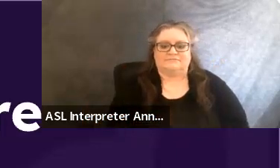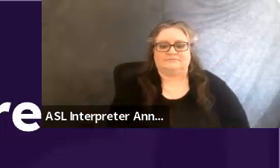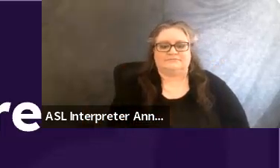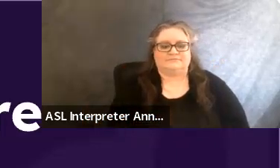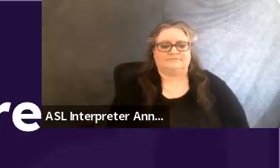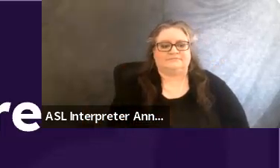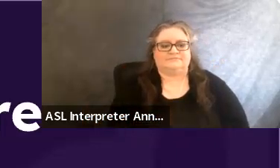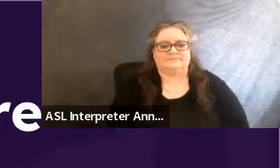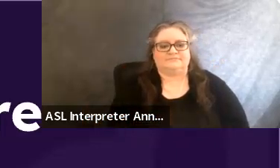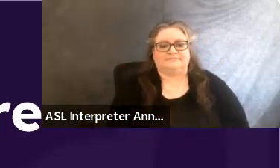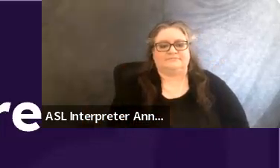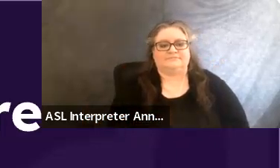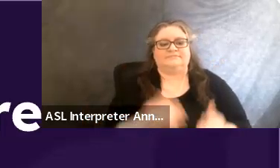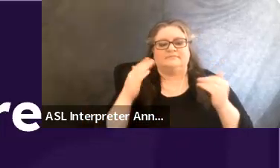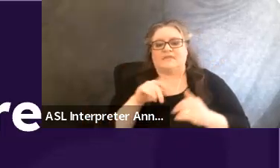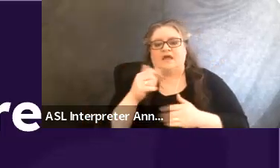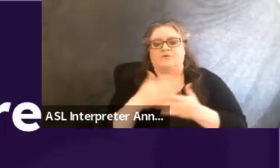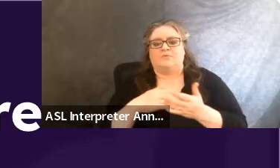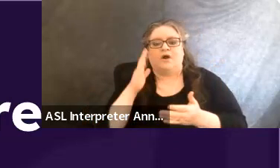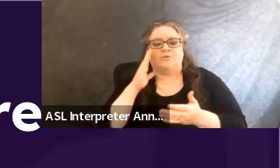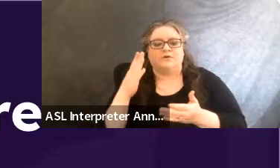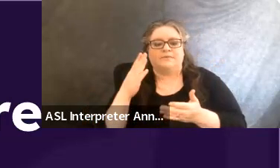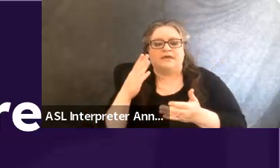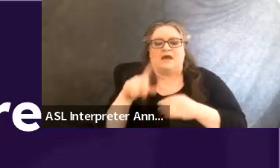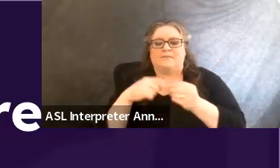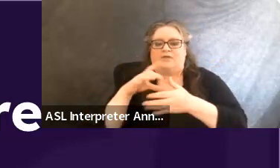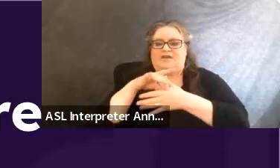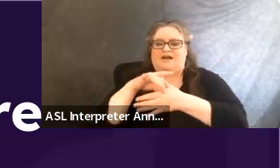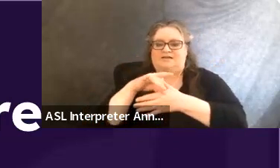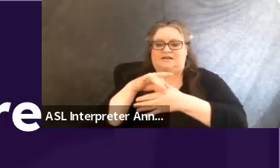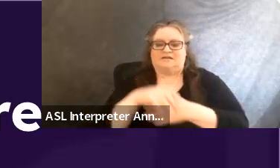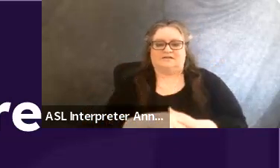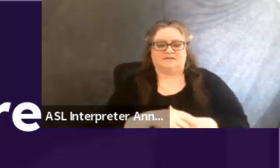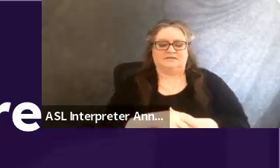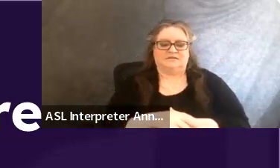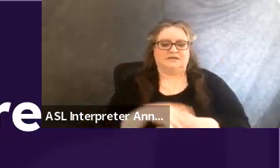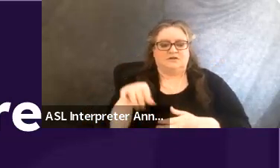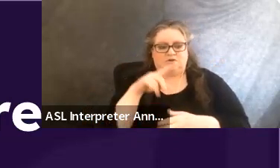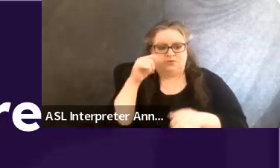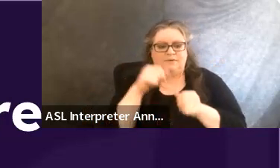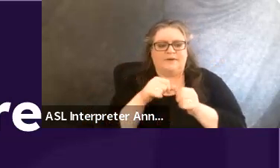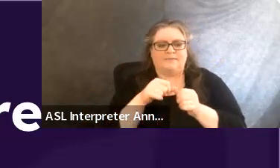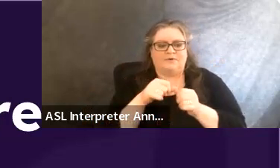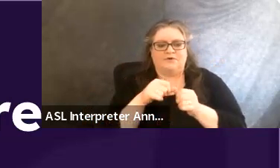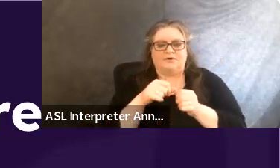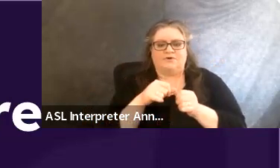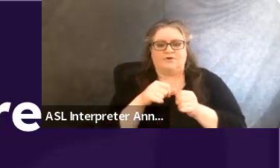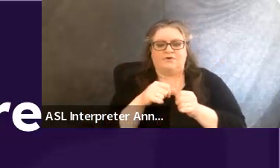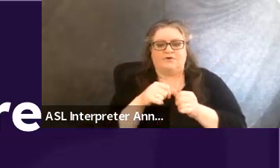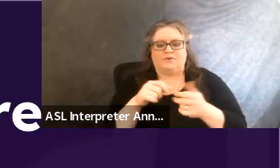And this other part is going to be about content. So, as you remember, we have three main factors